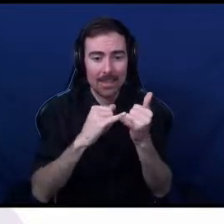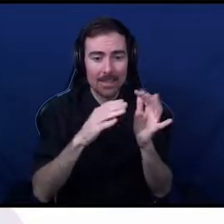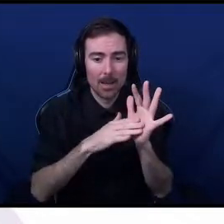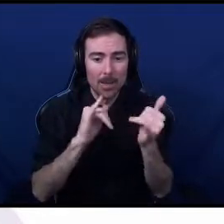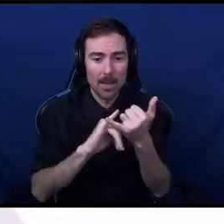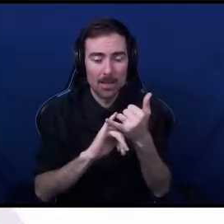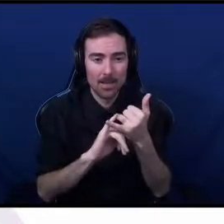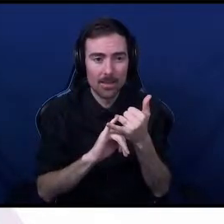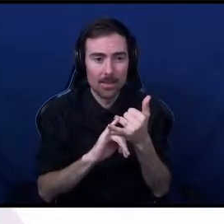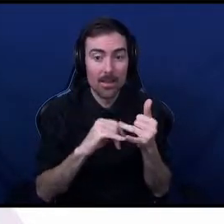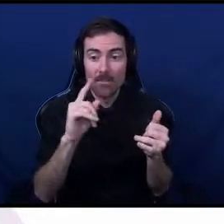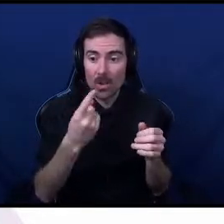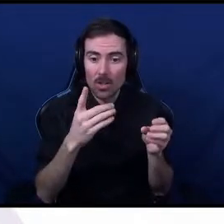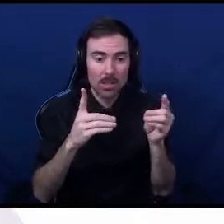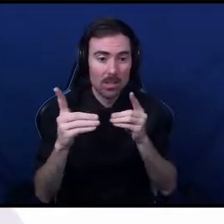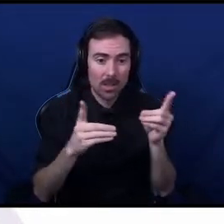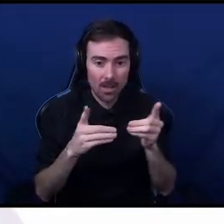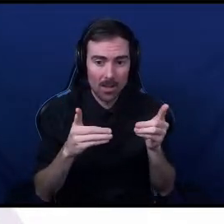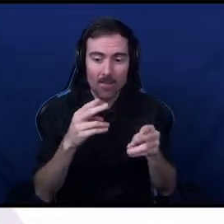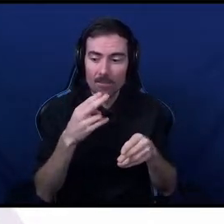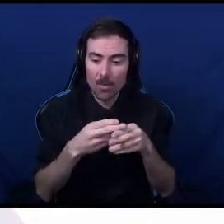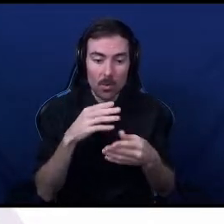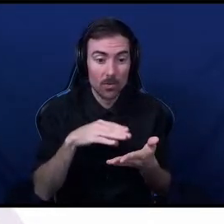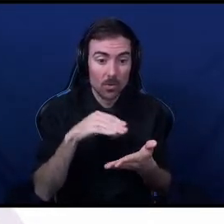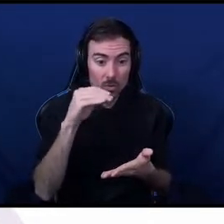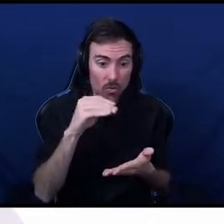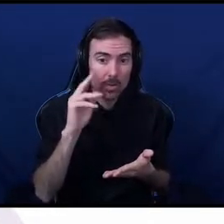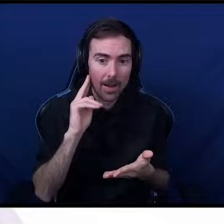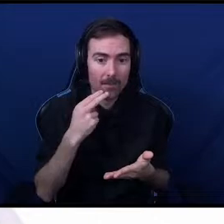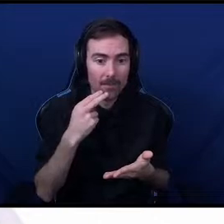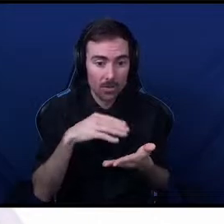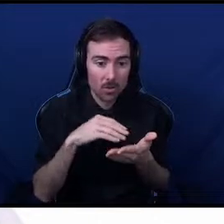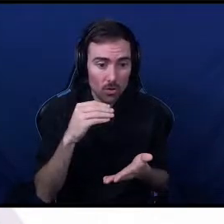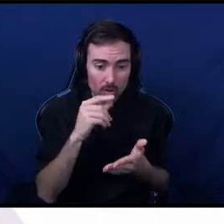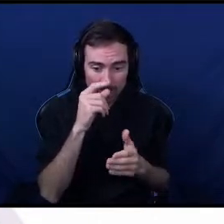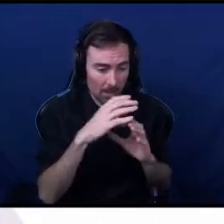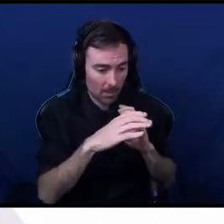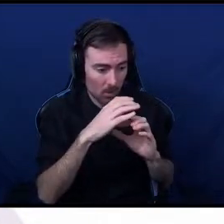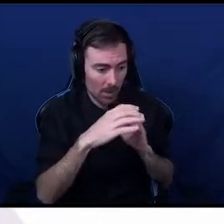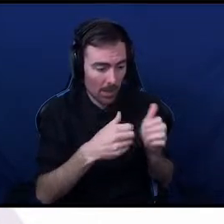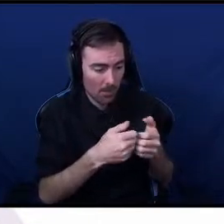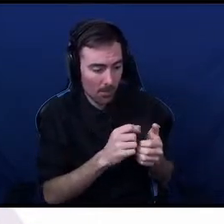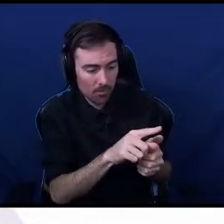some students who are deaf, to be able to communicate with each other. Again, this is something that's baked into this little